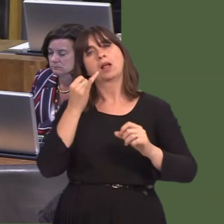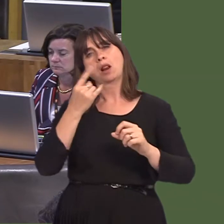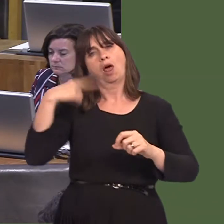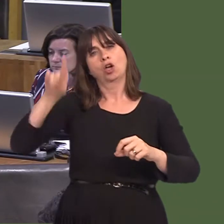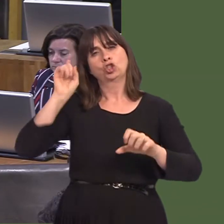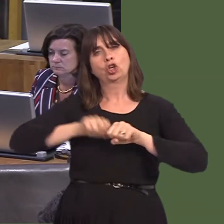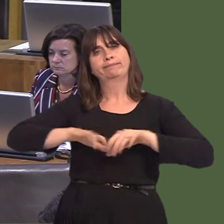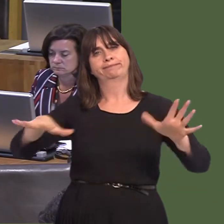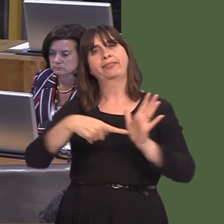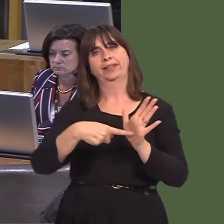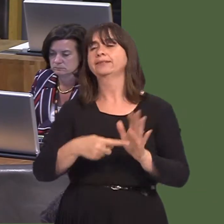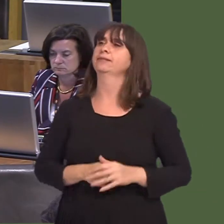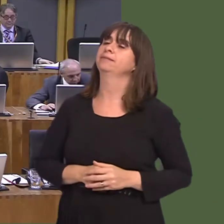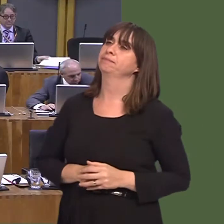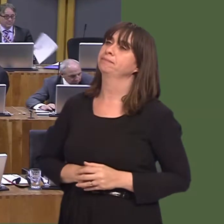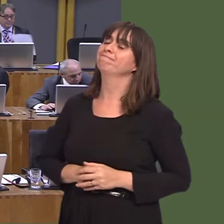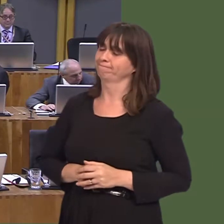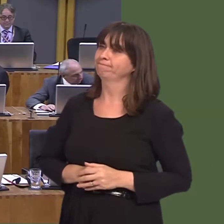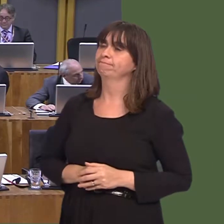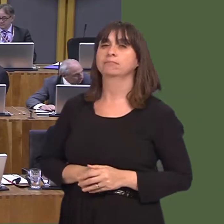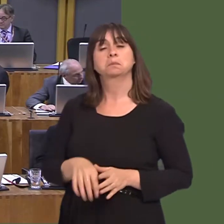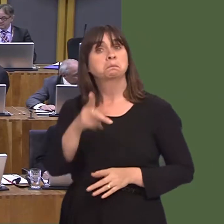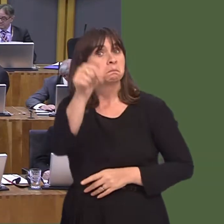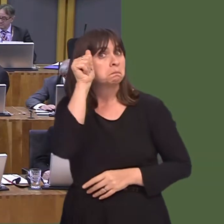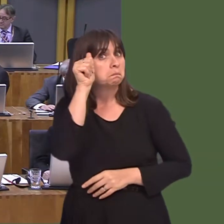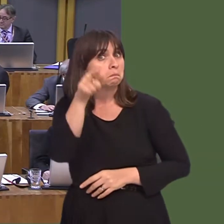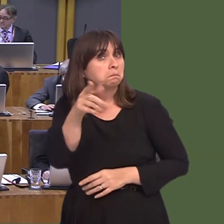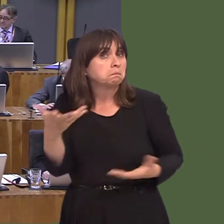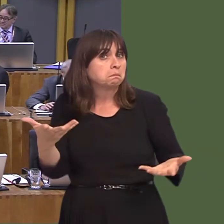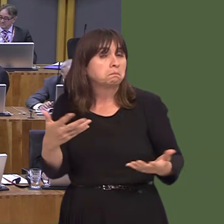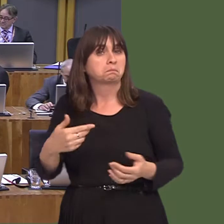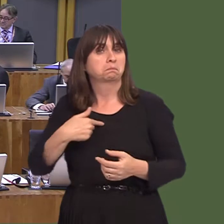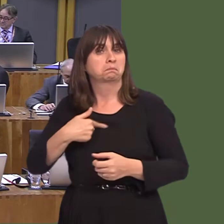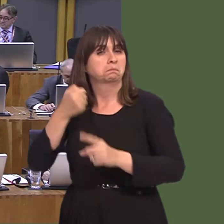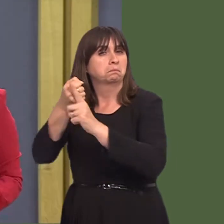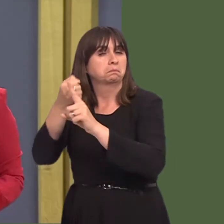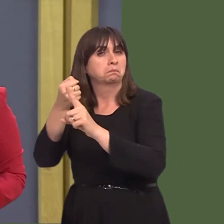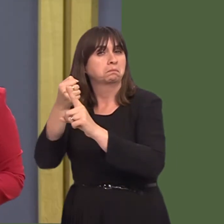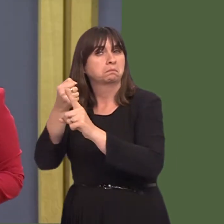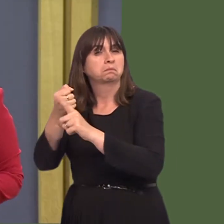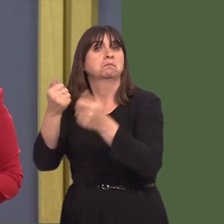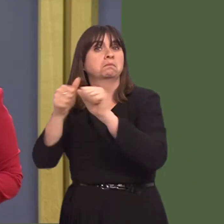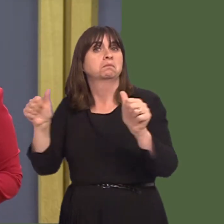Vikki Howells AM: Thank you, First Minister. You may be aware that, in response to my campaign, Arriva Trains Wales have announced an extra